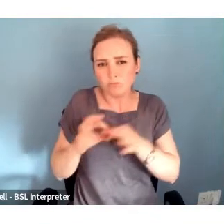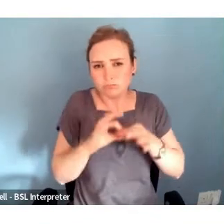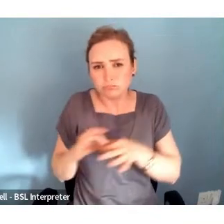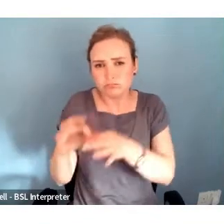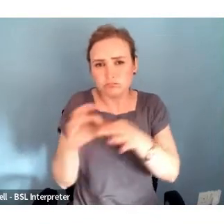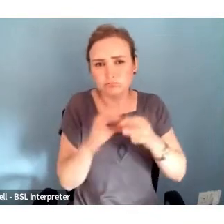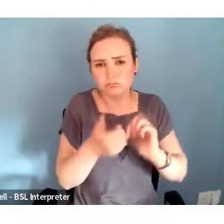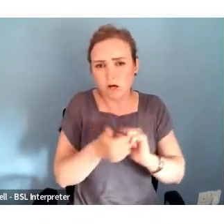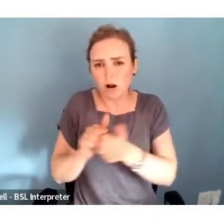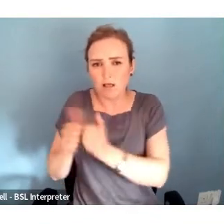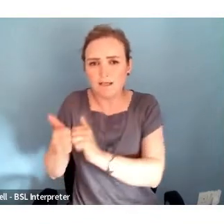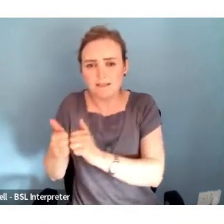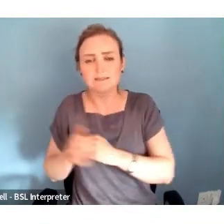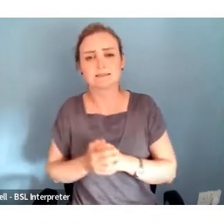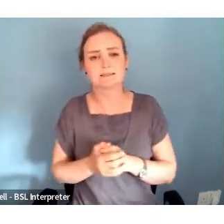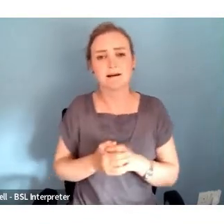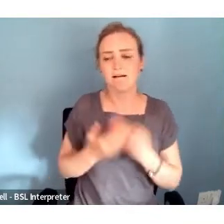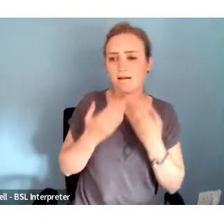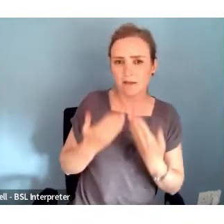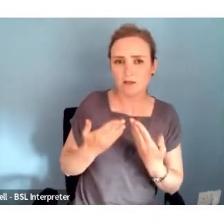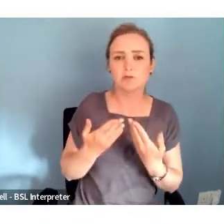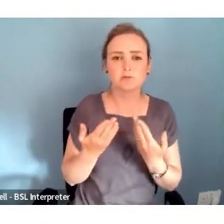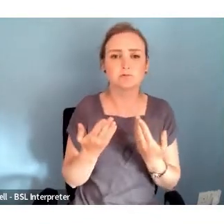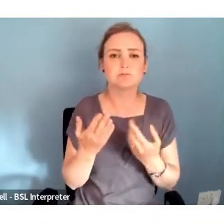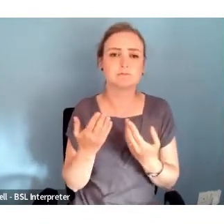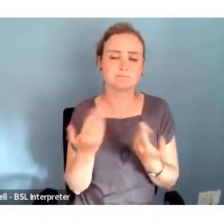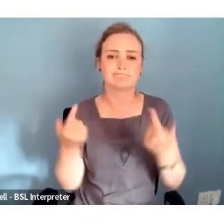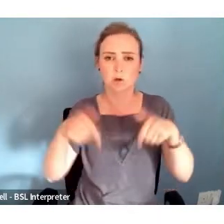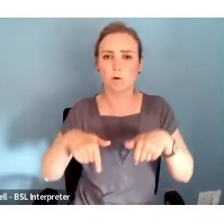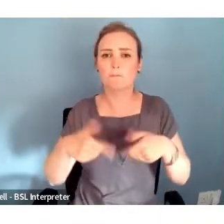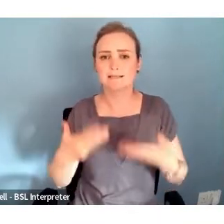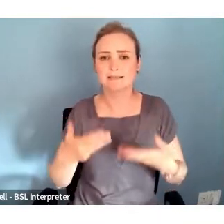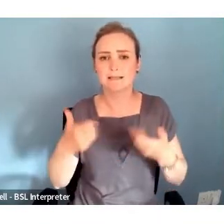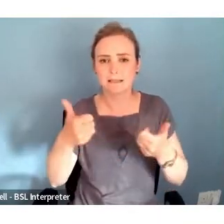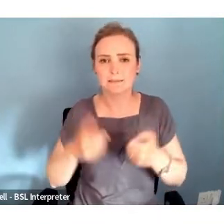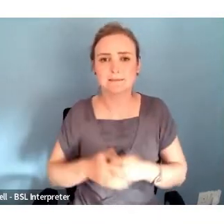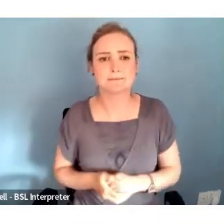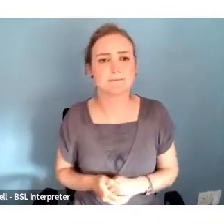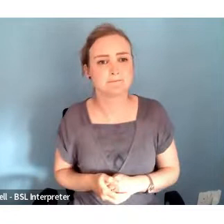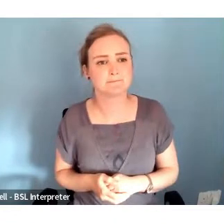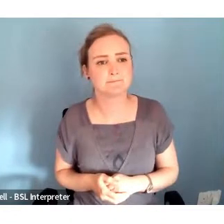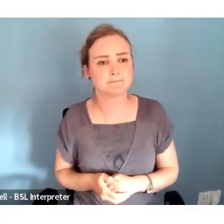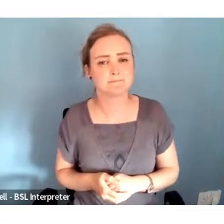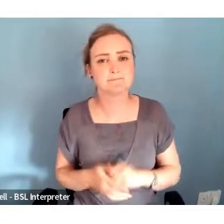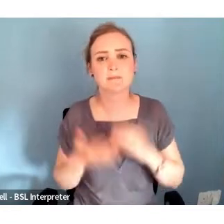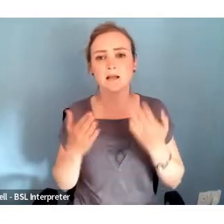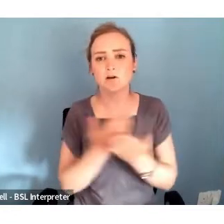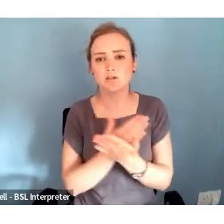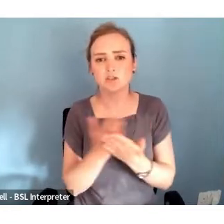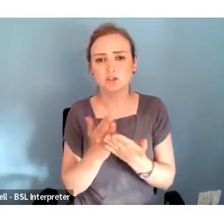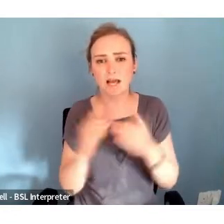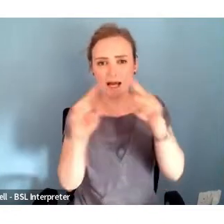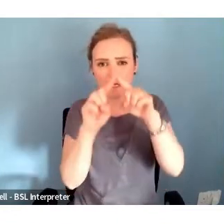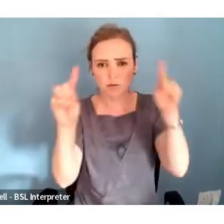, great to have you here. so I am going to share my screen. I have some slides. This worked